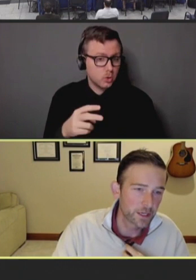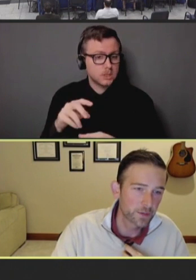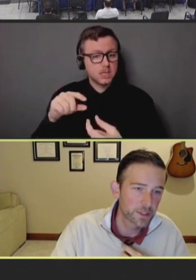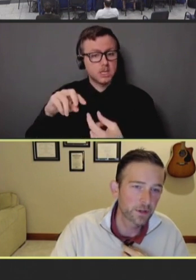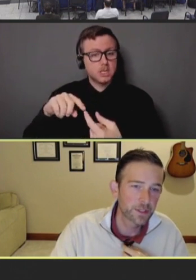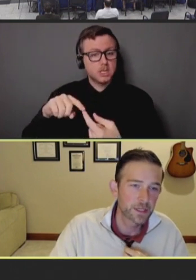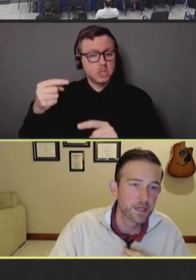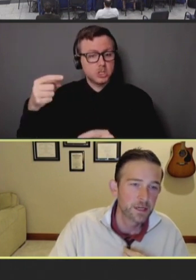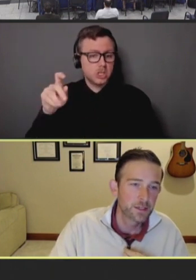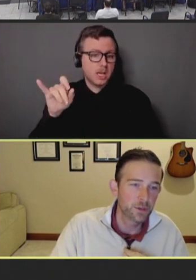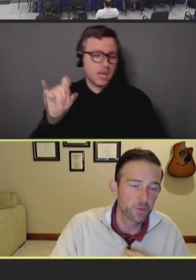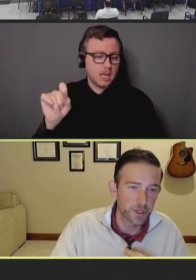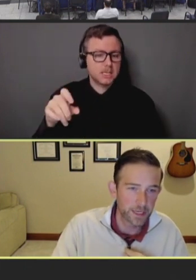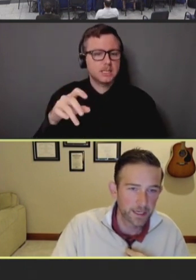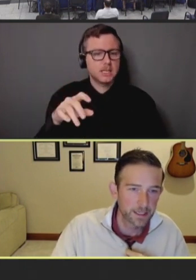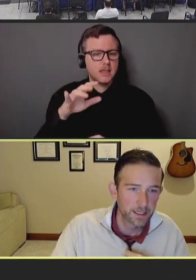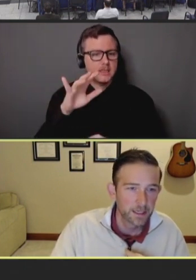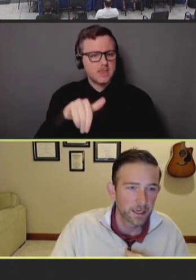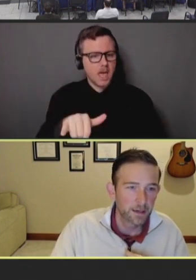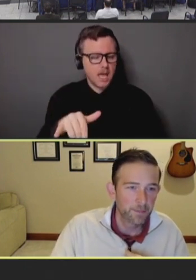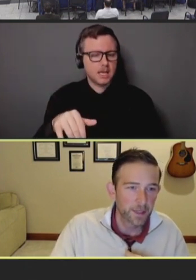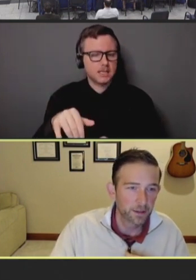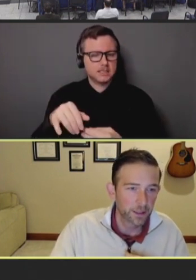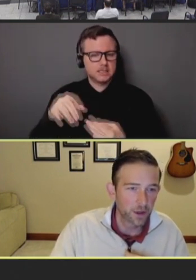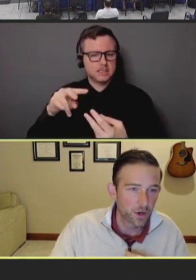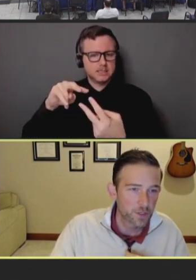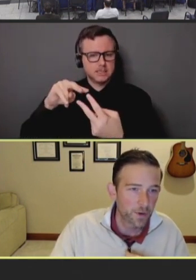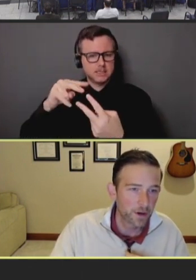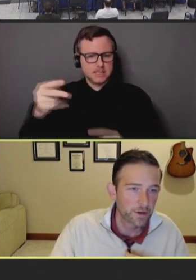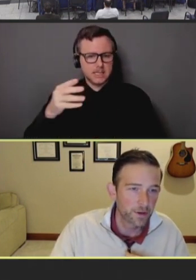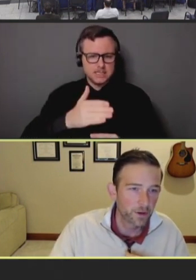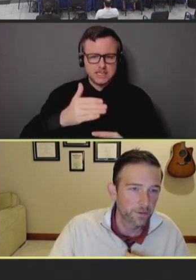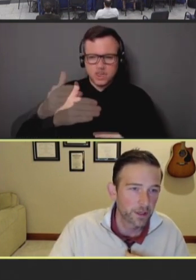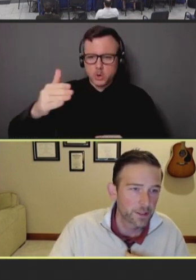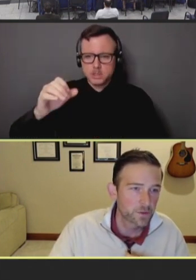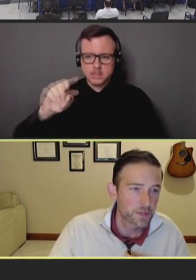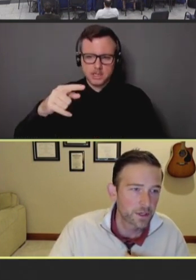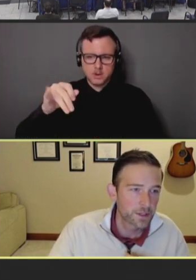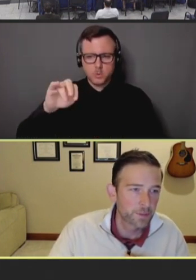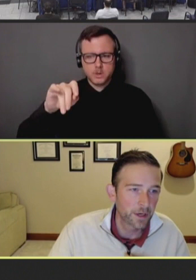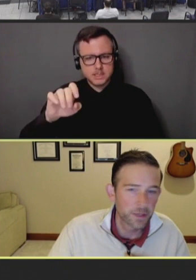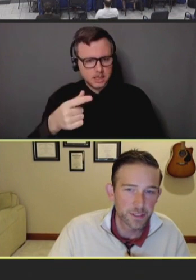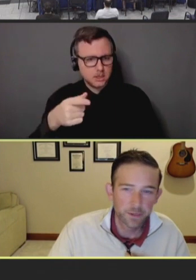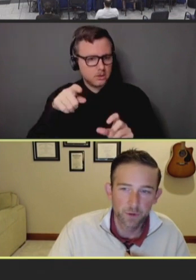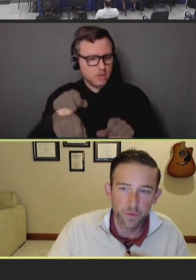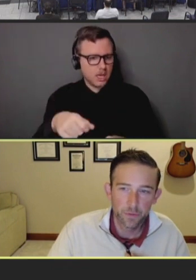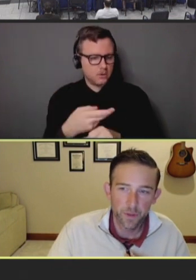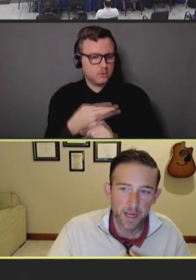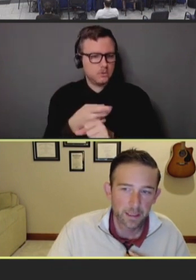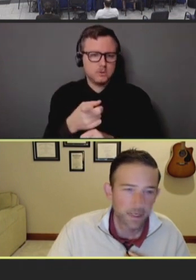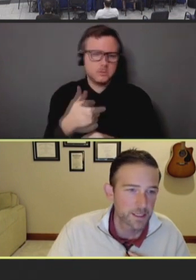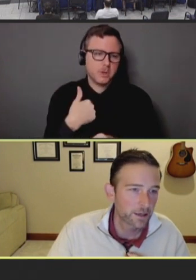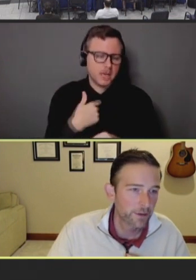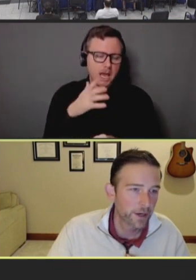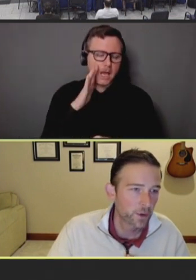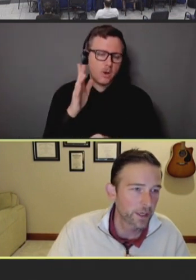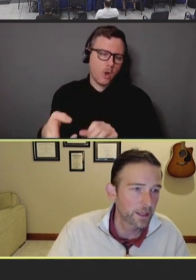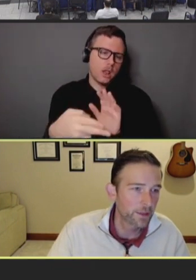results to predict in large part the neuro virulence results. But I'll just run through the highlights here very quickly.